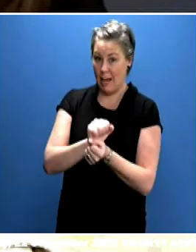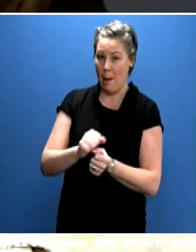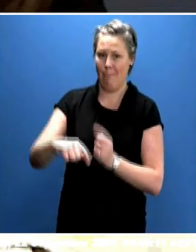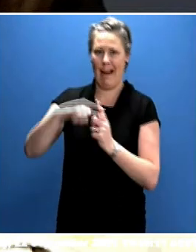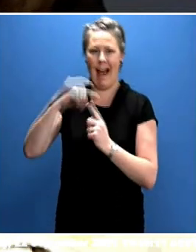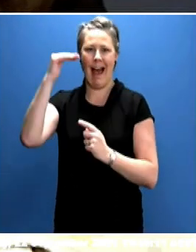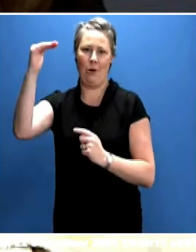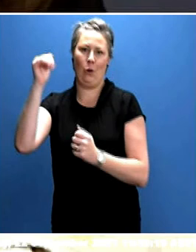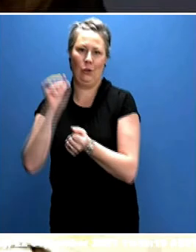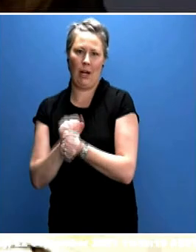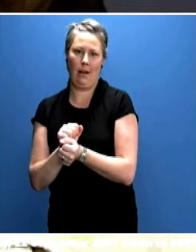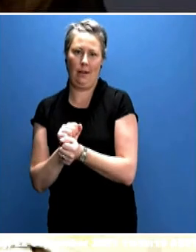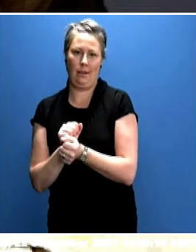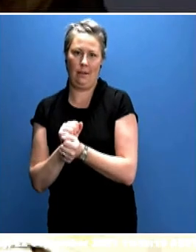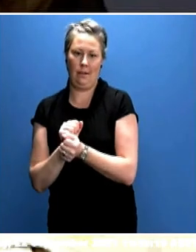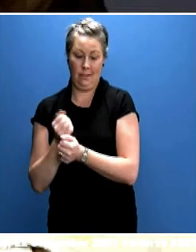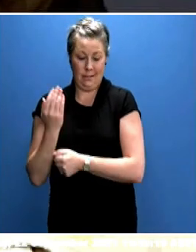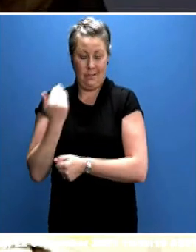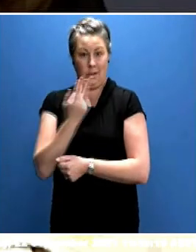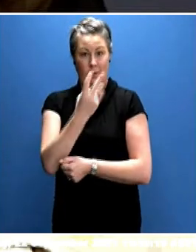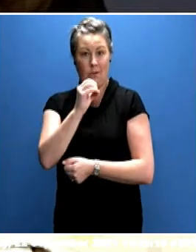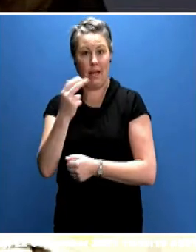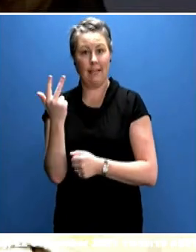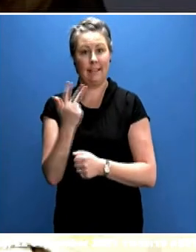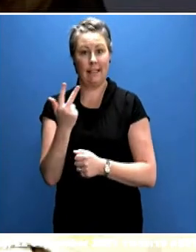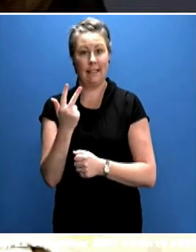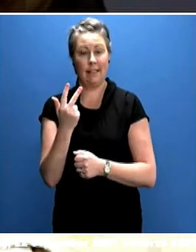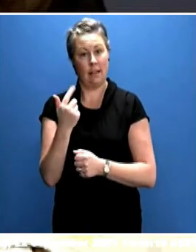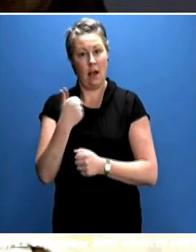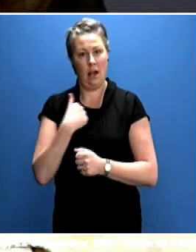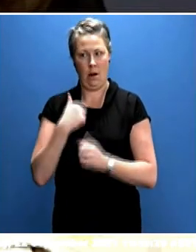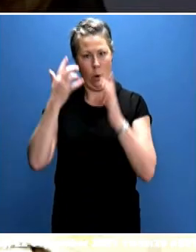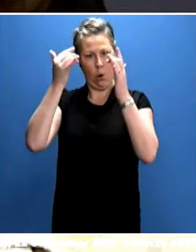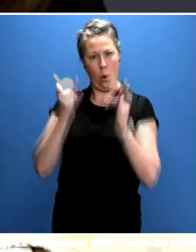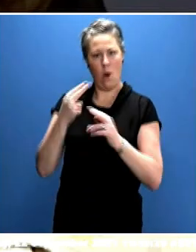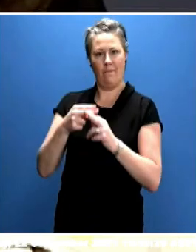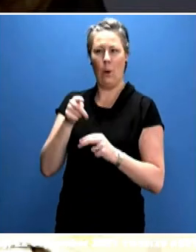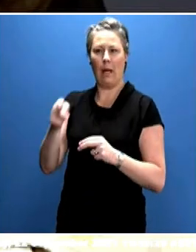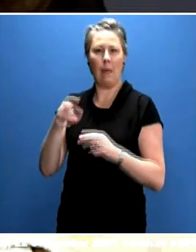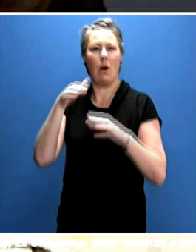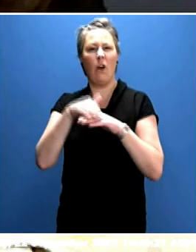up until 2018 when I appeared for him in relation to a charge of grievous